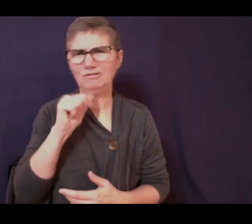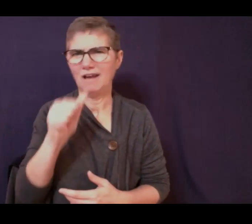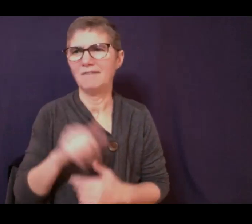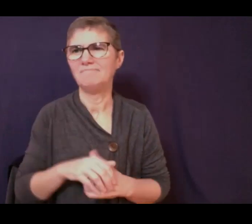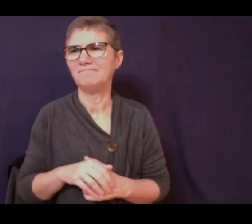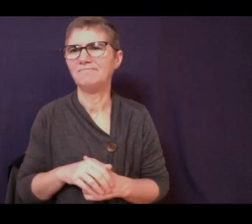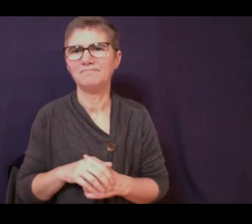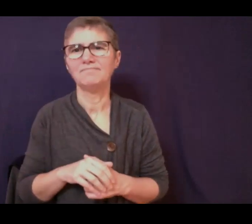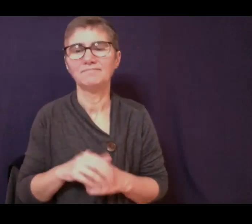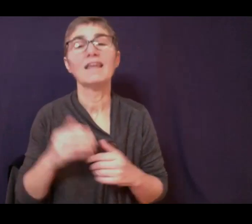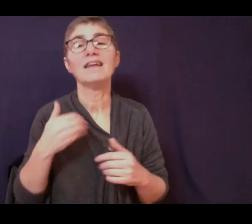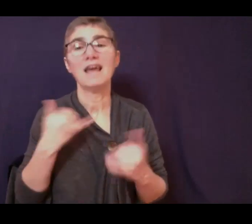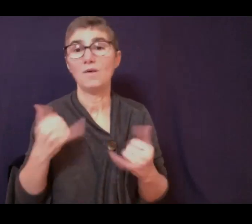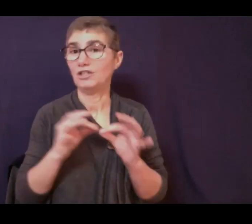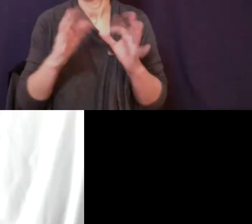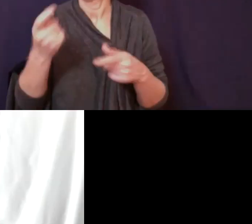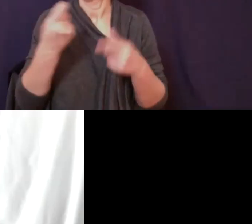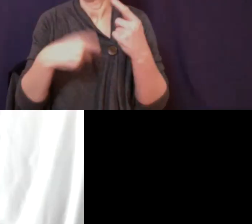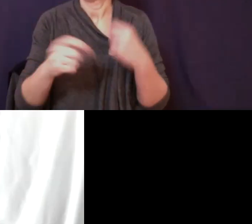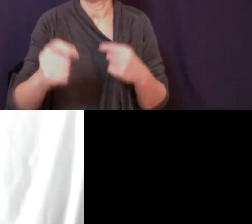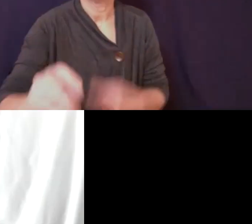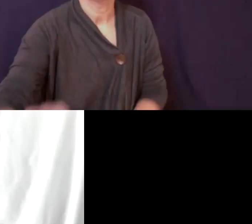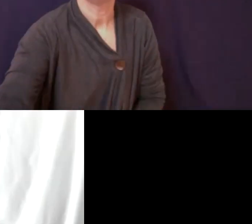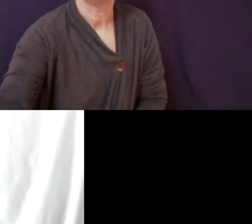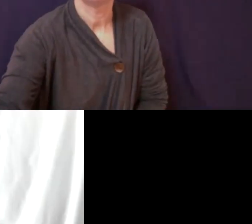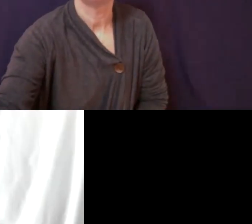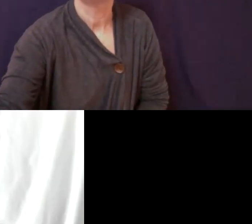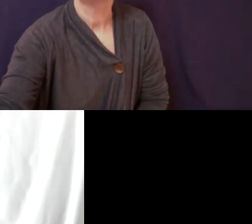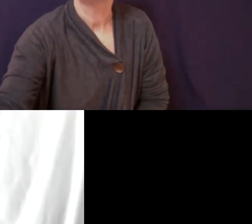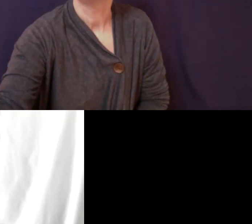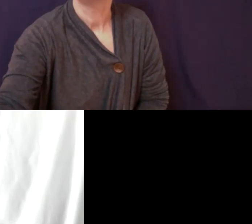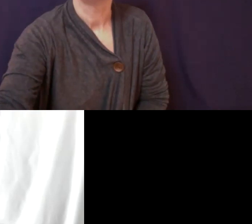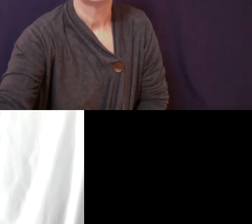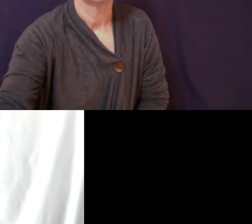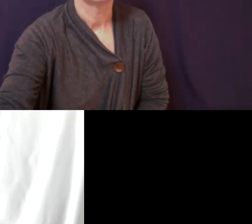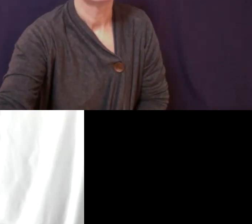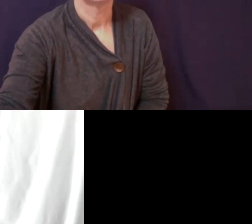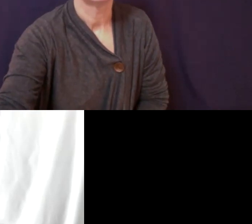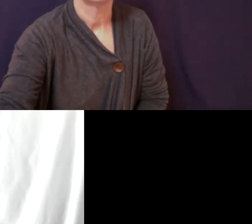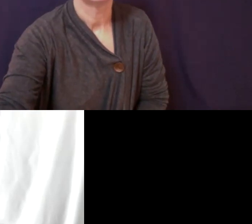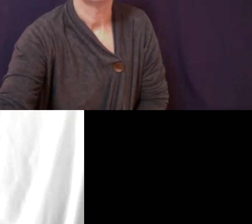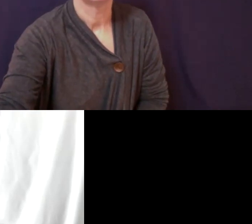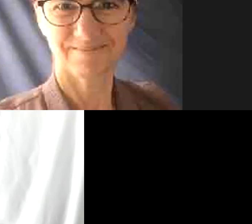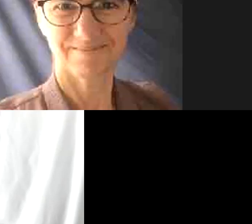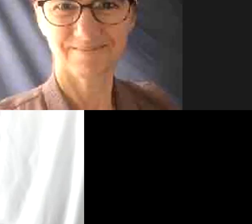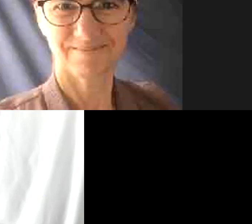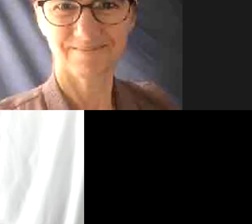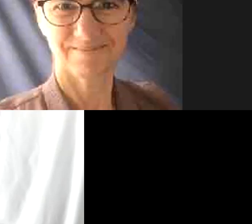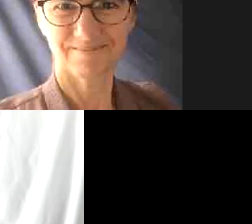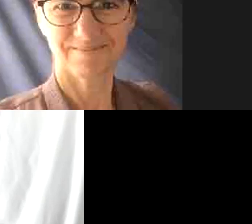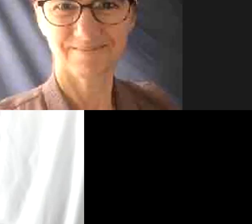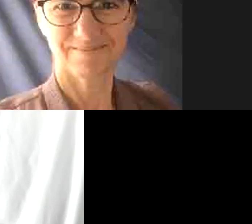We have another question - what if the employer thinks an alternative accommodation